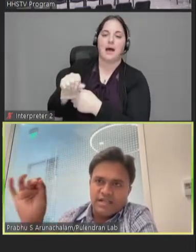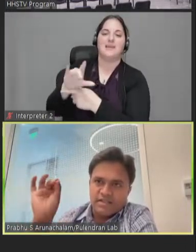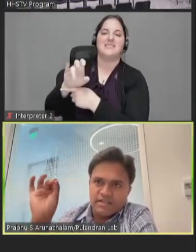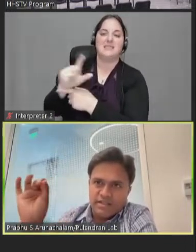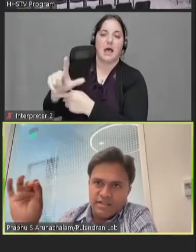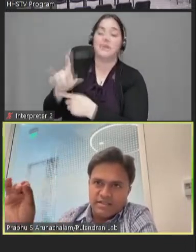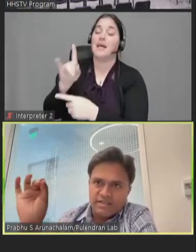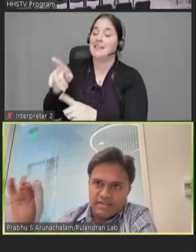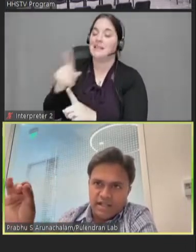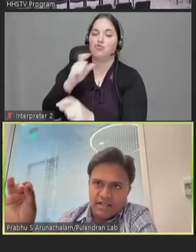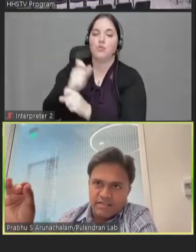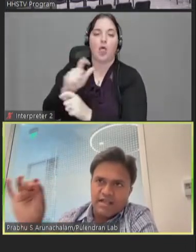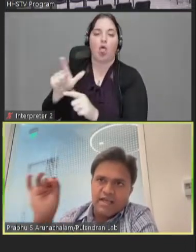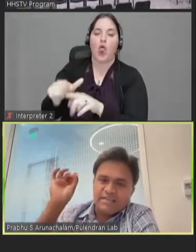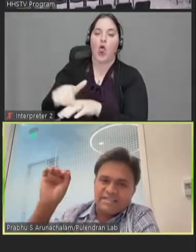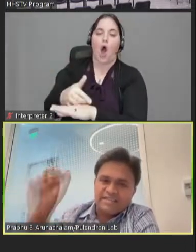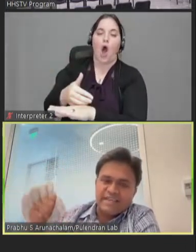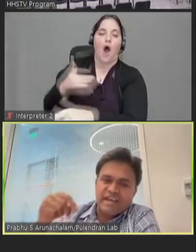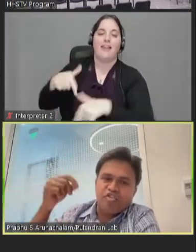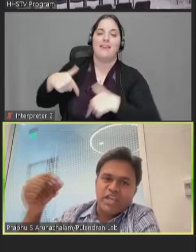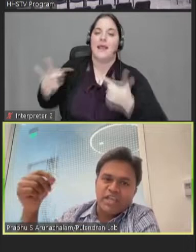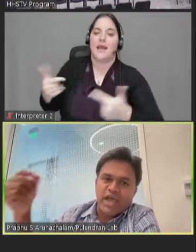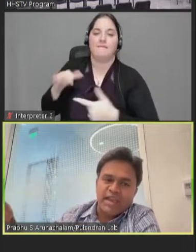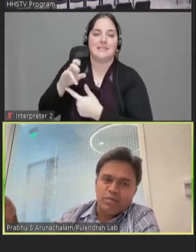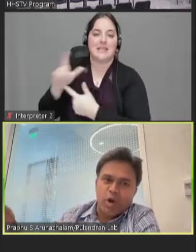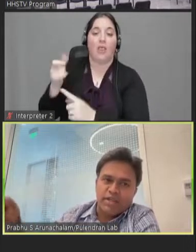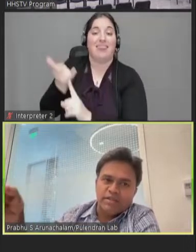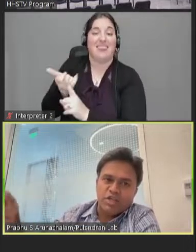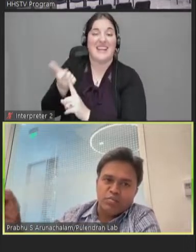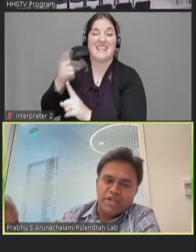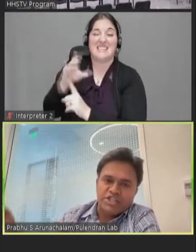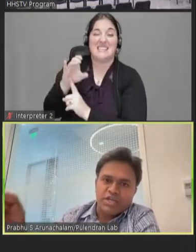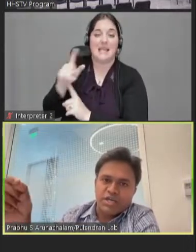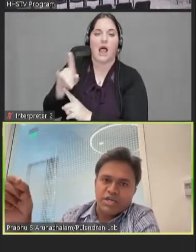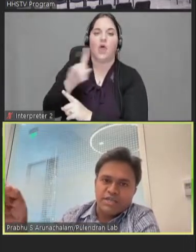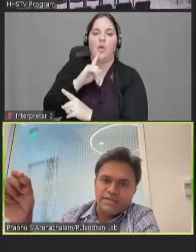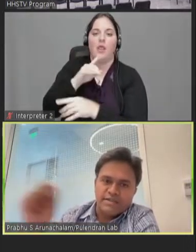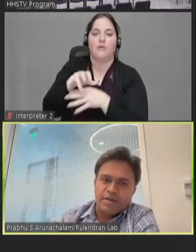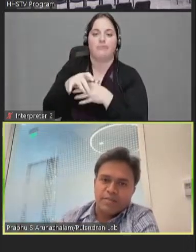and these are the cells that secrete antibody that you measure in serum.